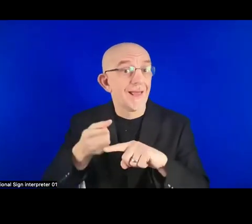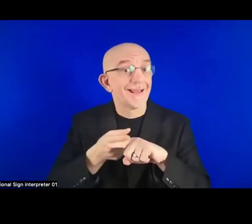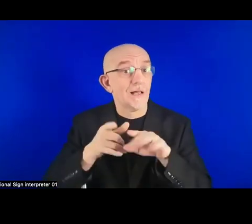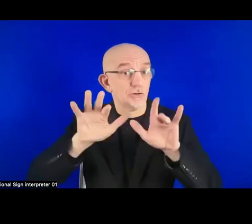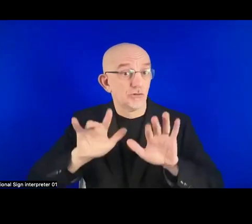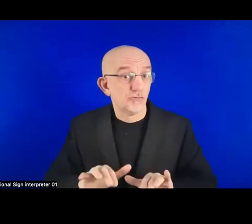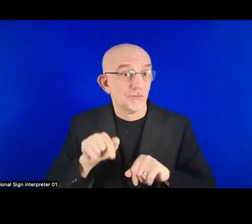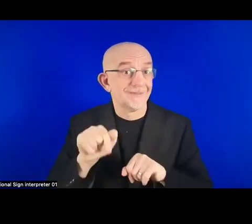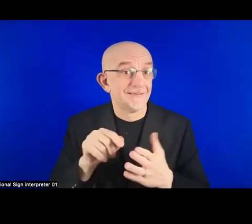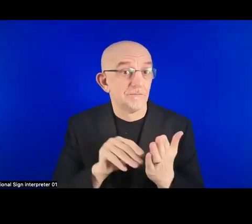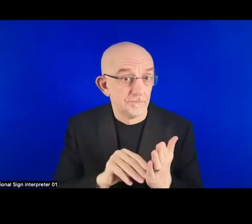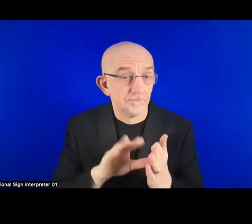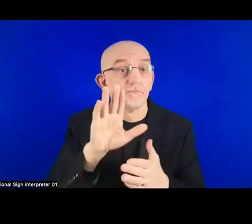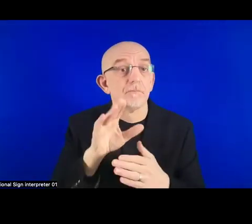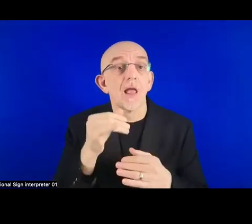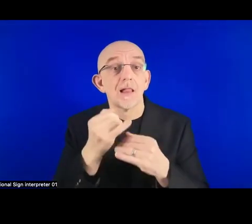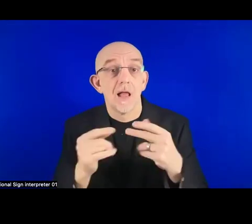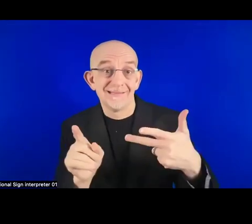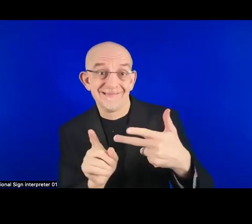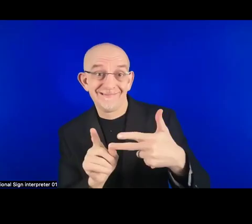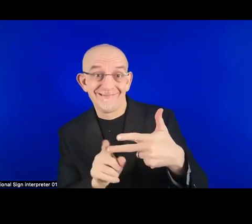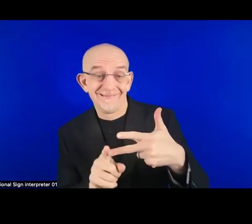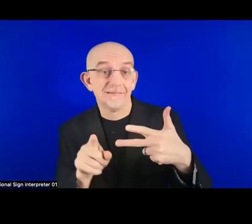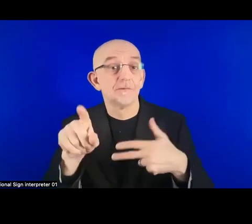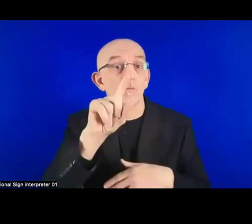the proposal document. So we have a 10 page limit for the proposal. The question